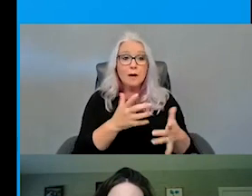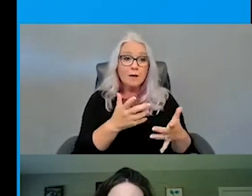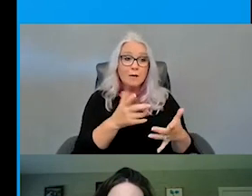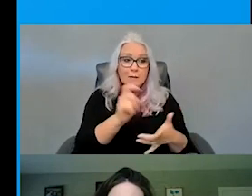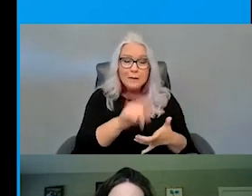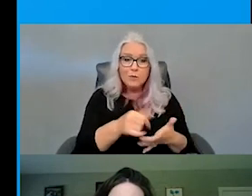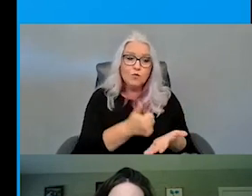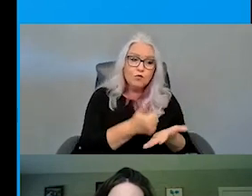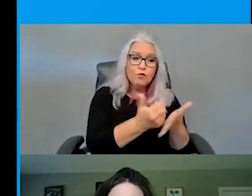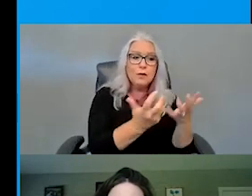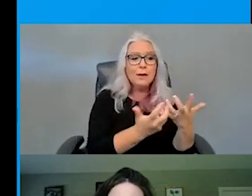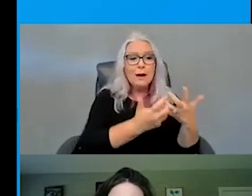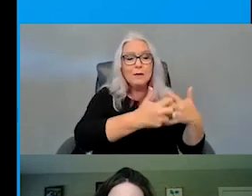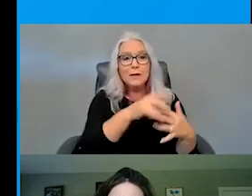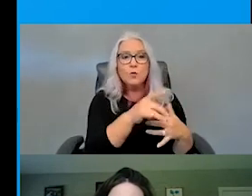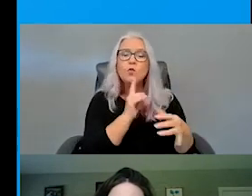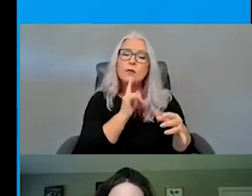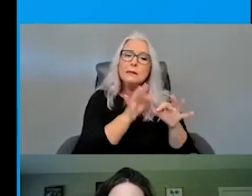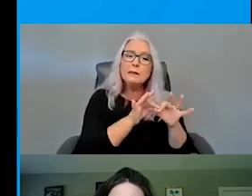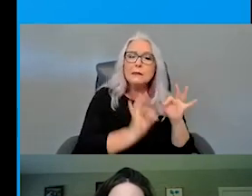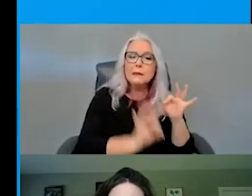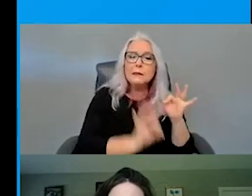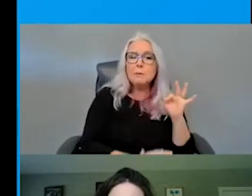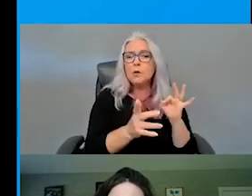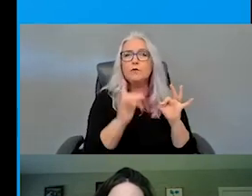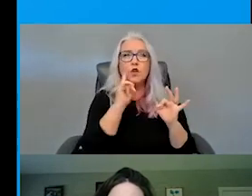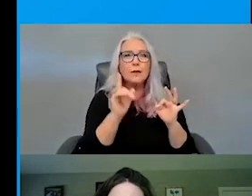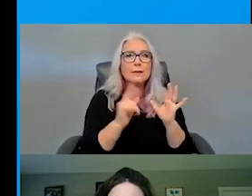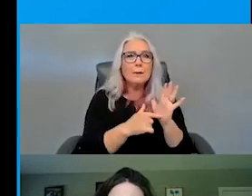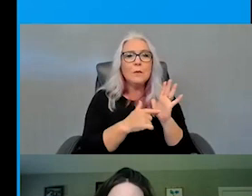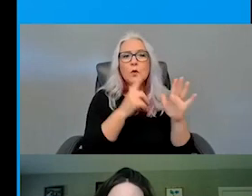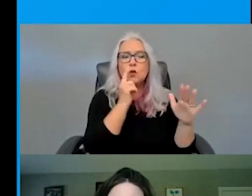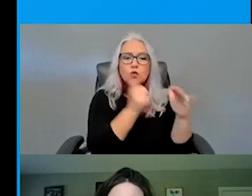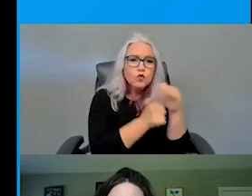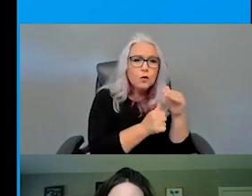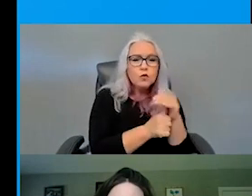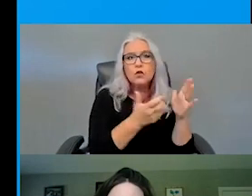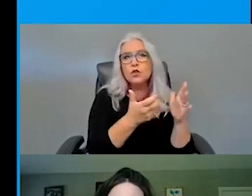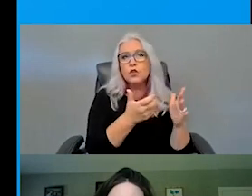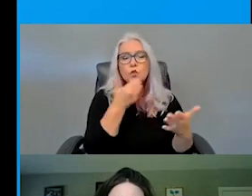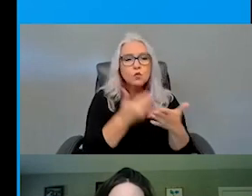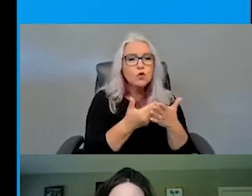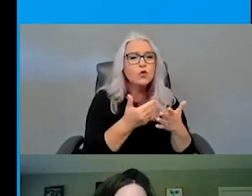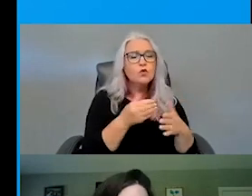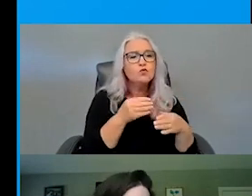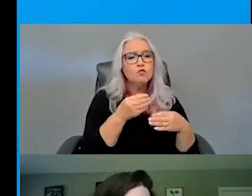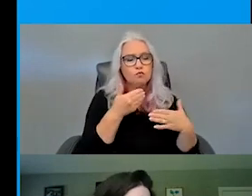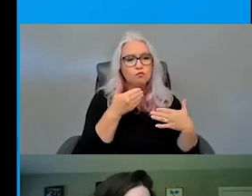terms areas like shelters and general effective communication. Some things we are seeing